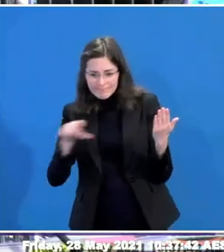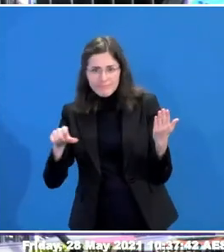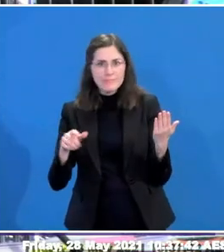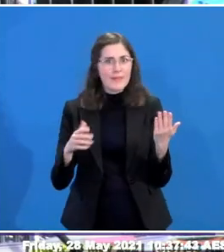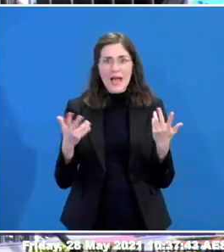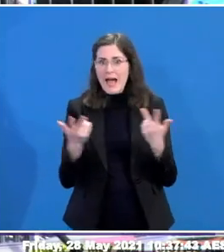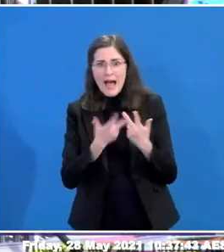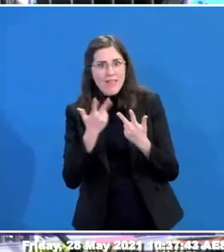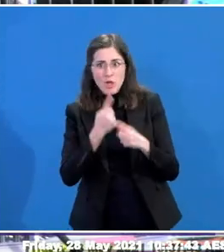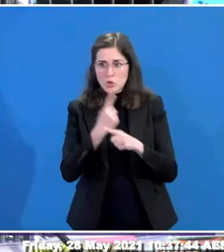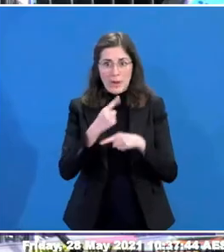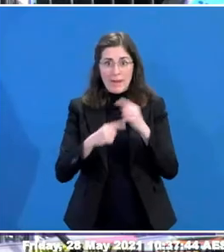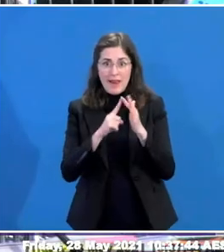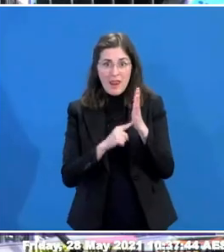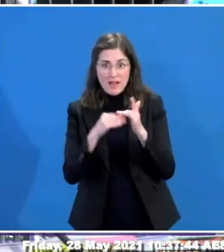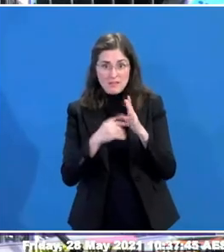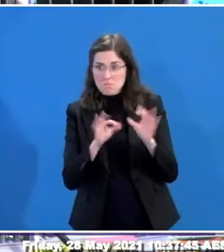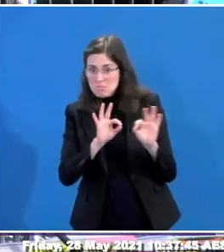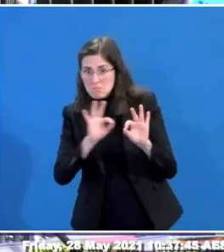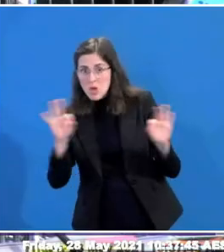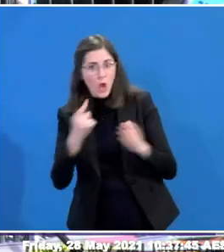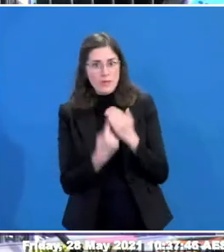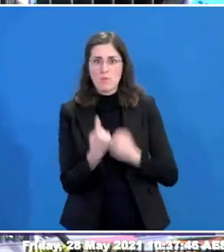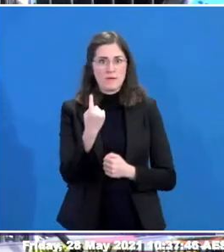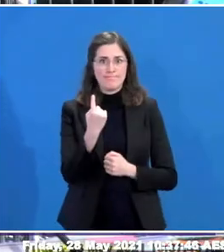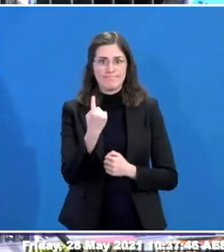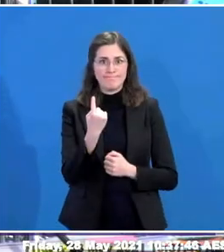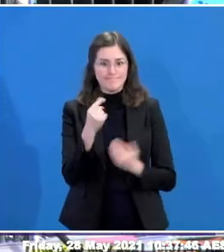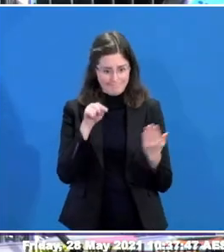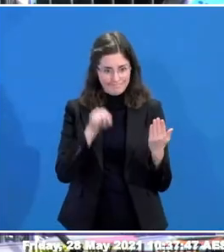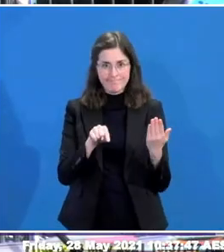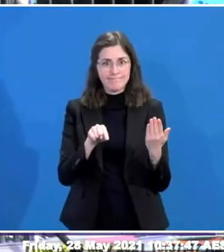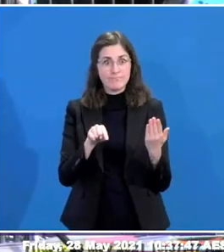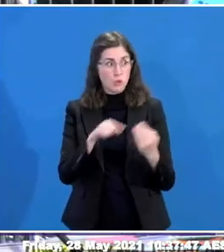Eliza, that is the only reference in the report, and you accept that is not an